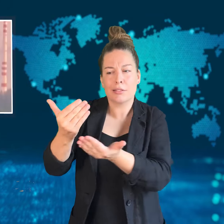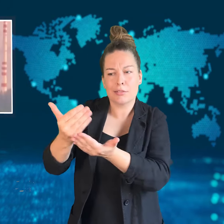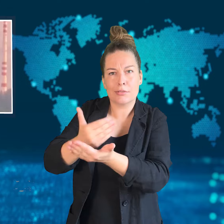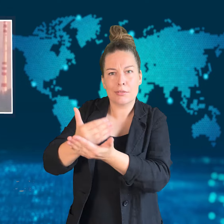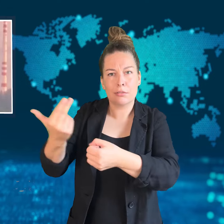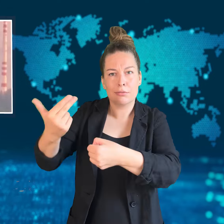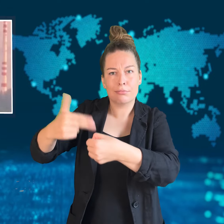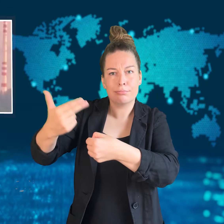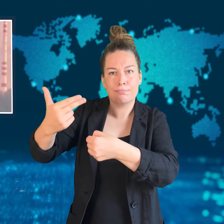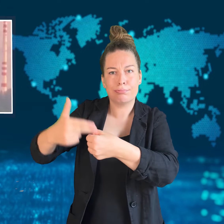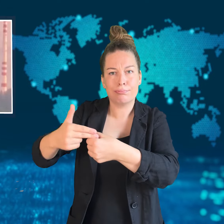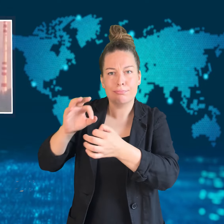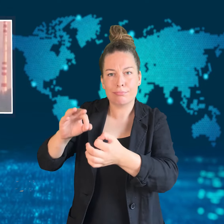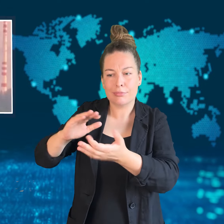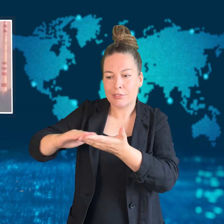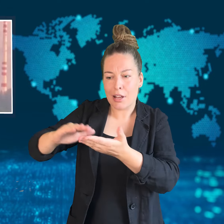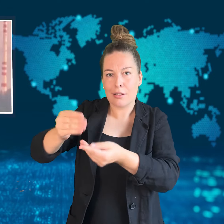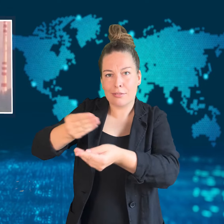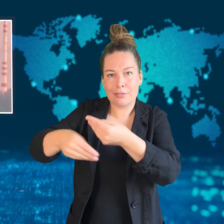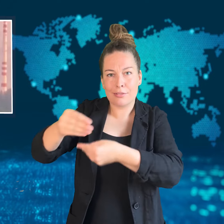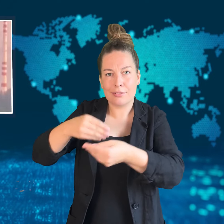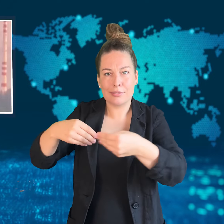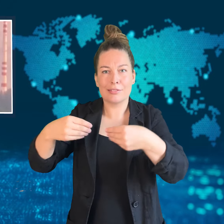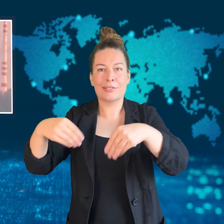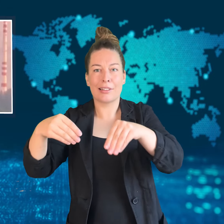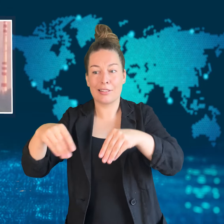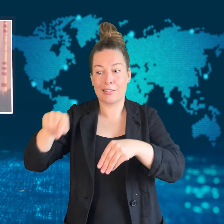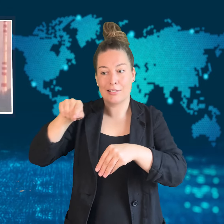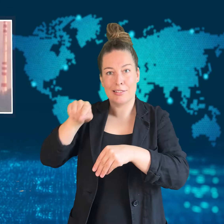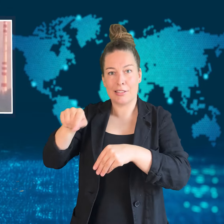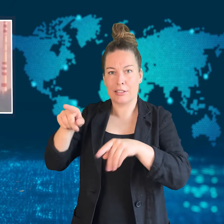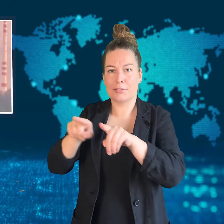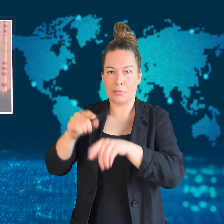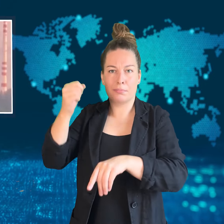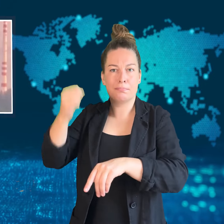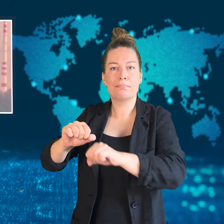Russia downplayed the damage done in the attack